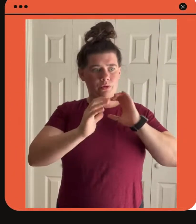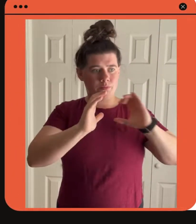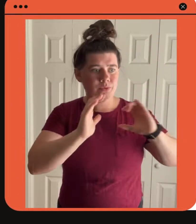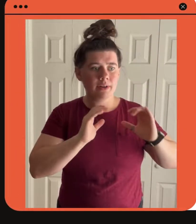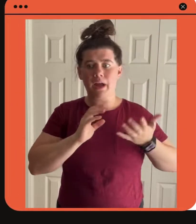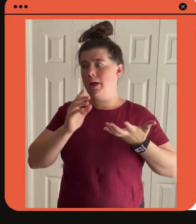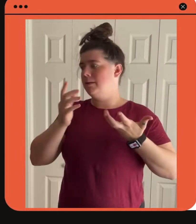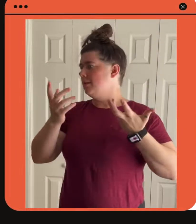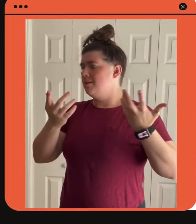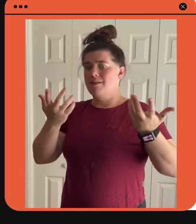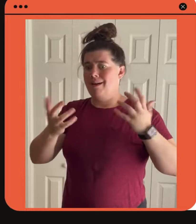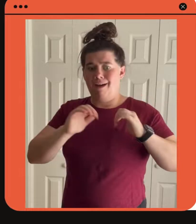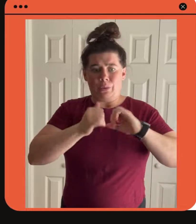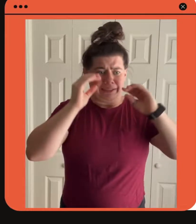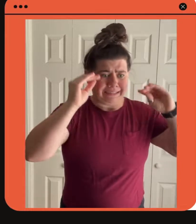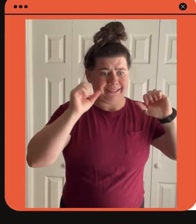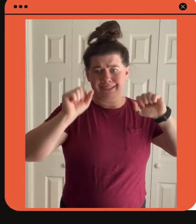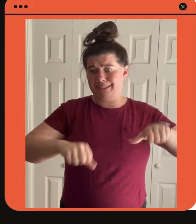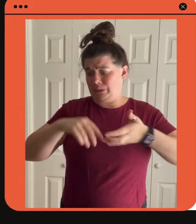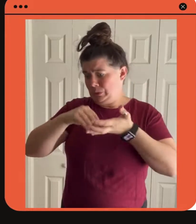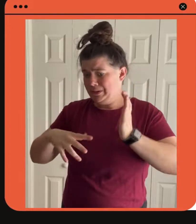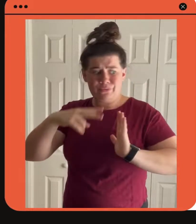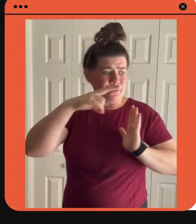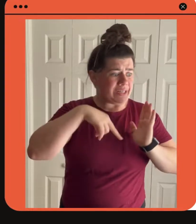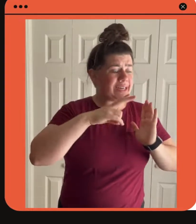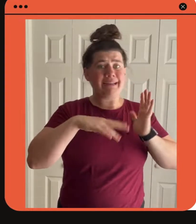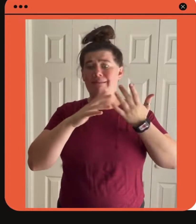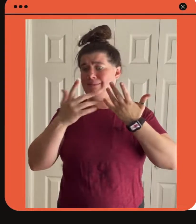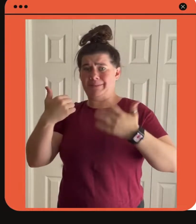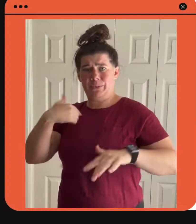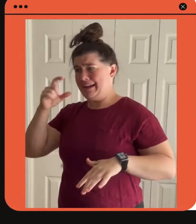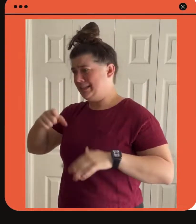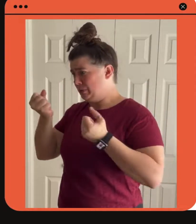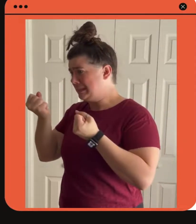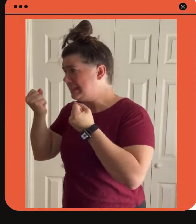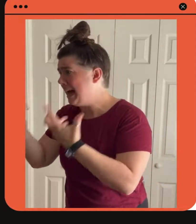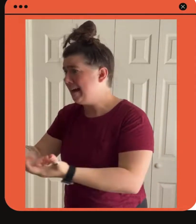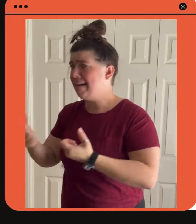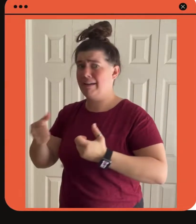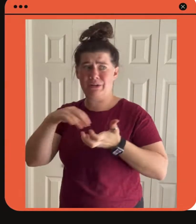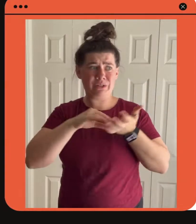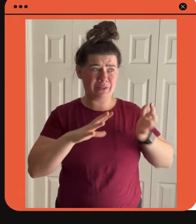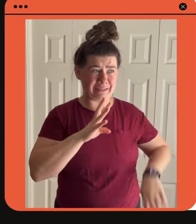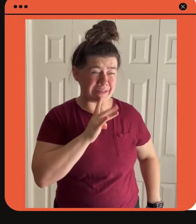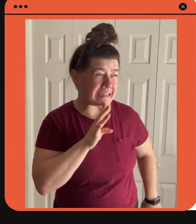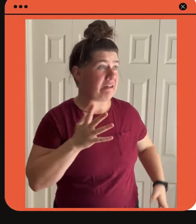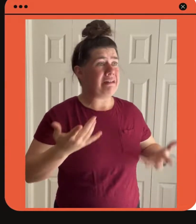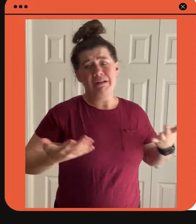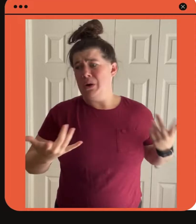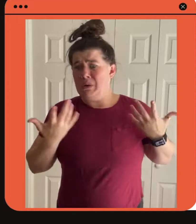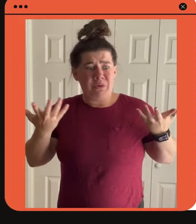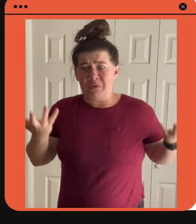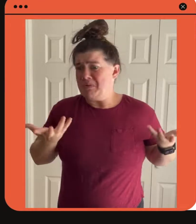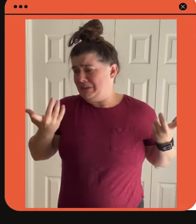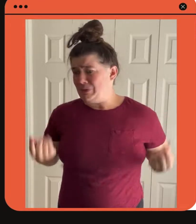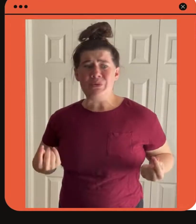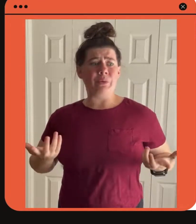maybe now you're feeling overwhelmed wondering, how do I communicate? How do I teach this kid? Can they read? Do I need to sign to the students speak?